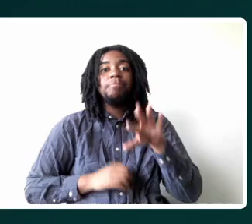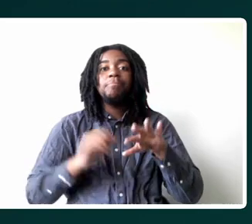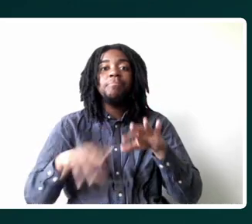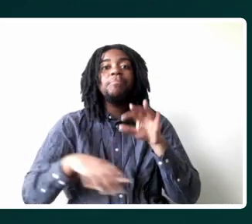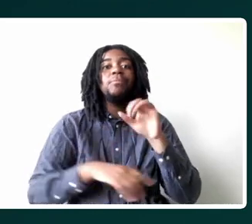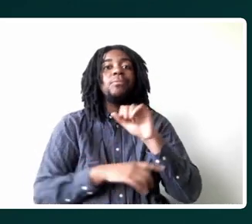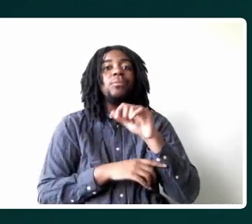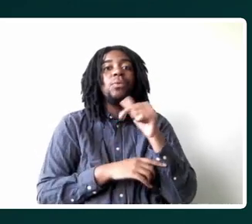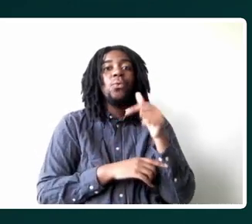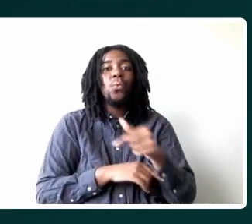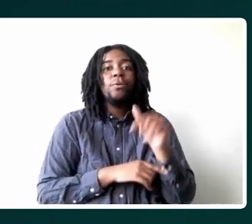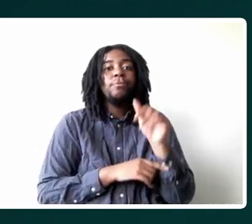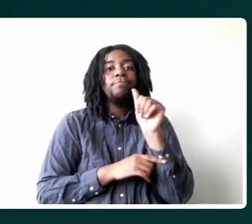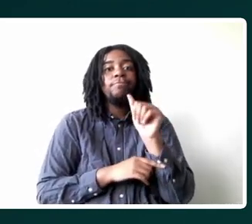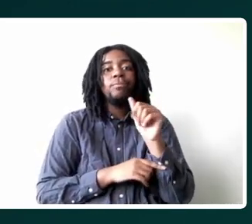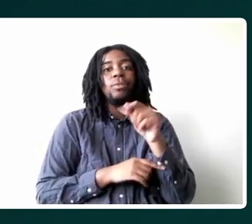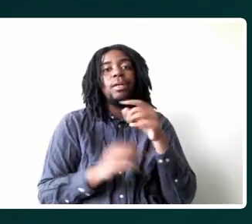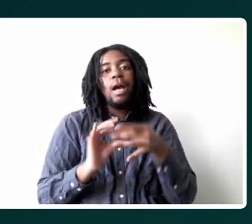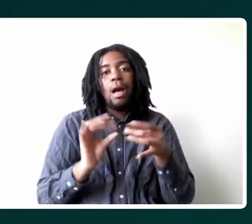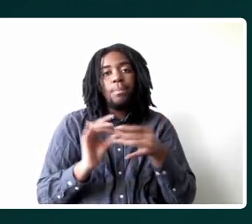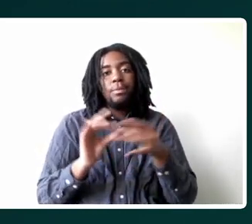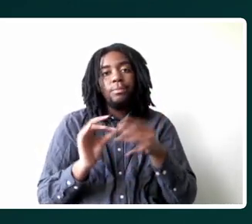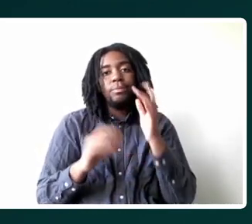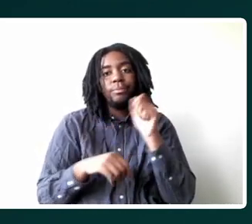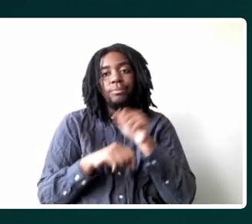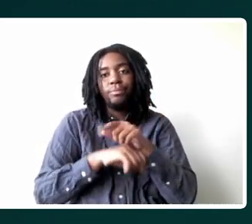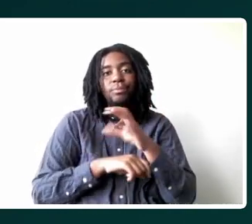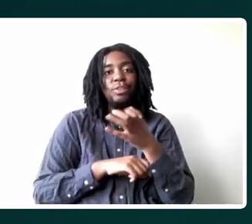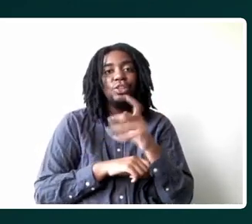Nicole Vance [spelled phonetically], will be monitoring the chat for us today. I'll